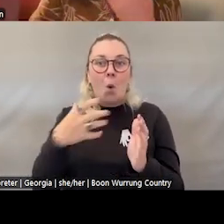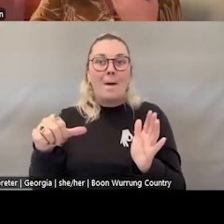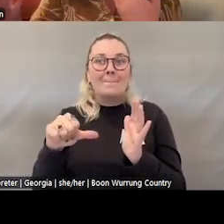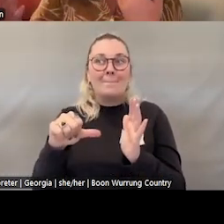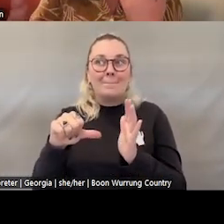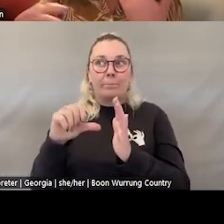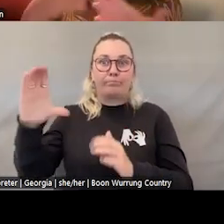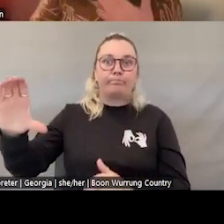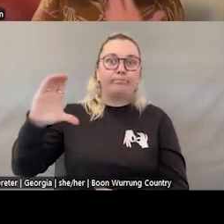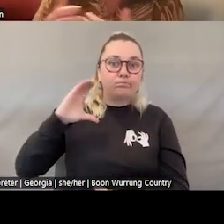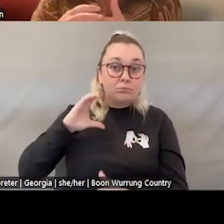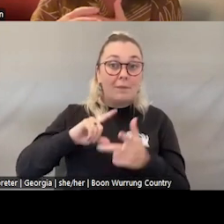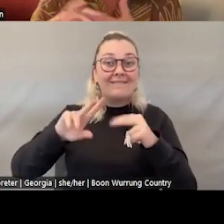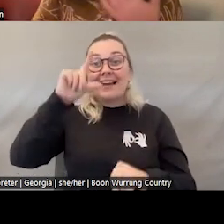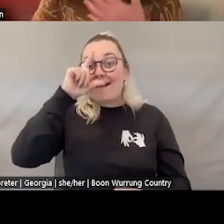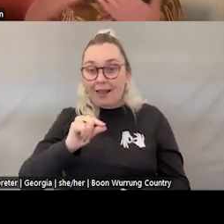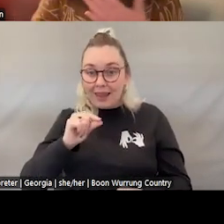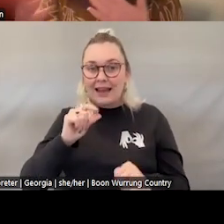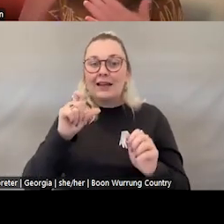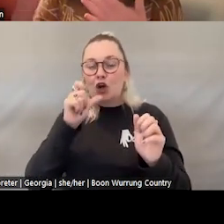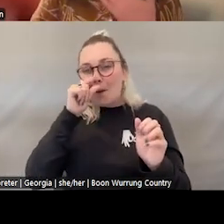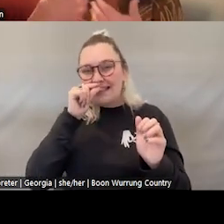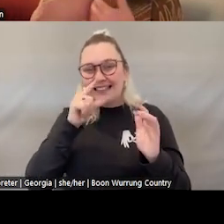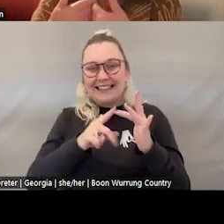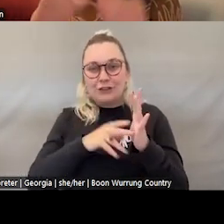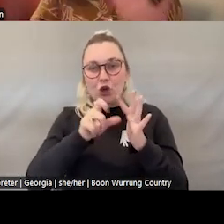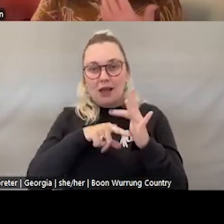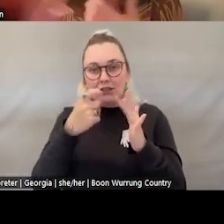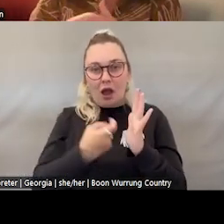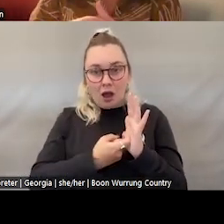they have capacity indicators. Anything that can indicate they can get a large